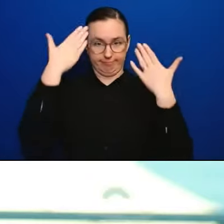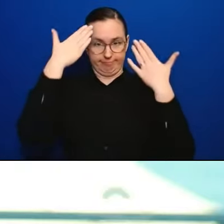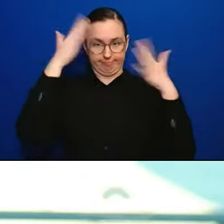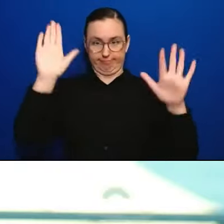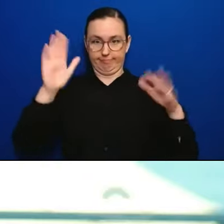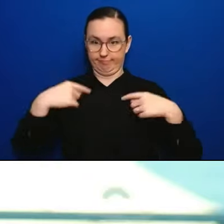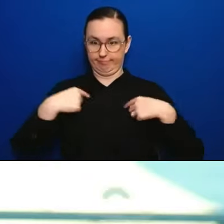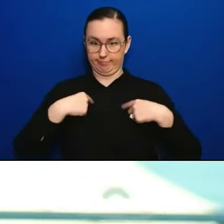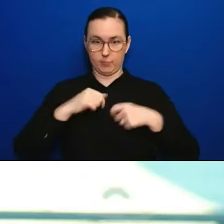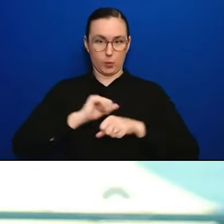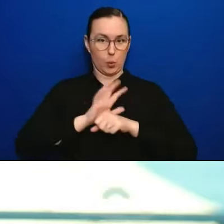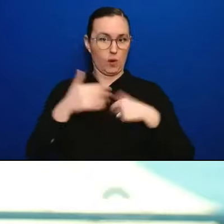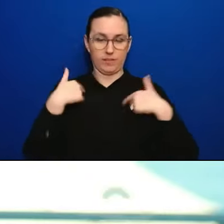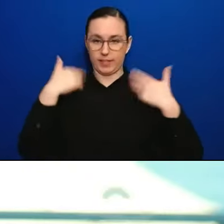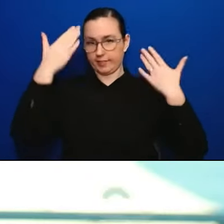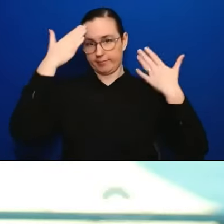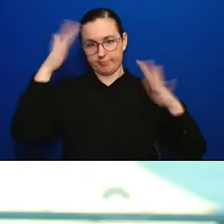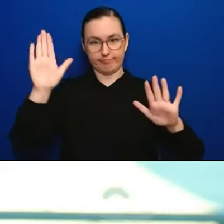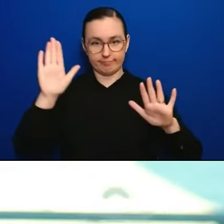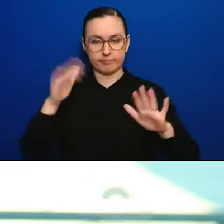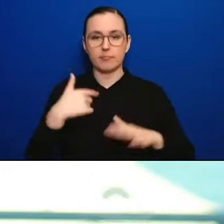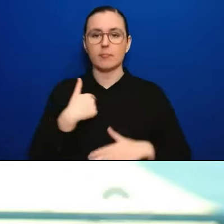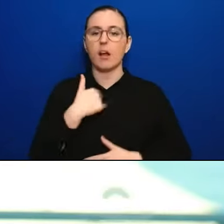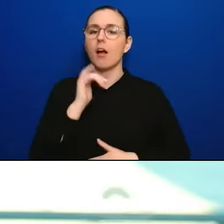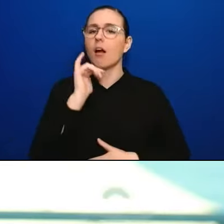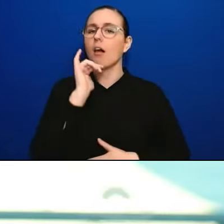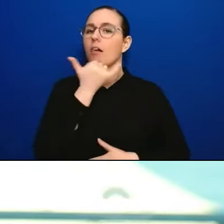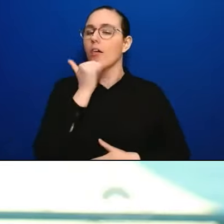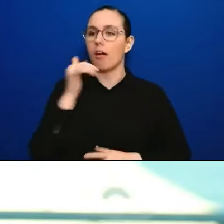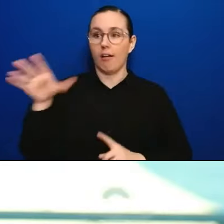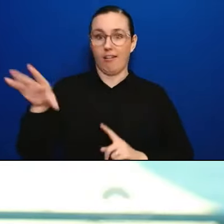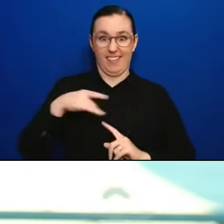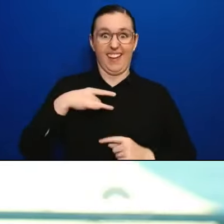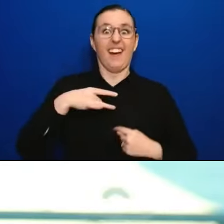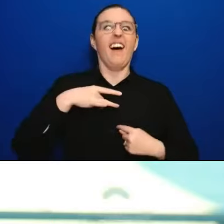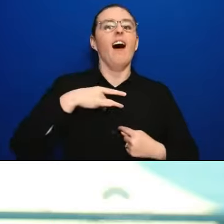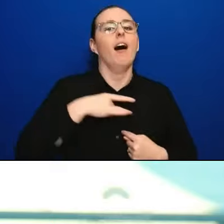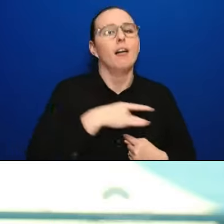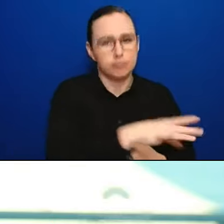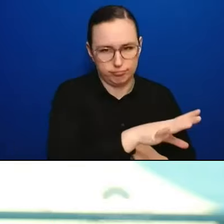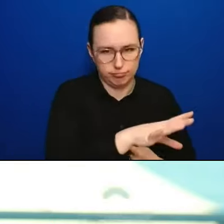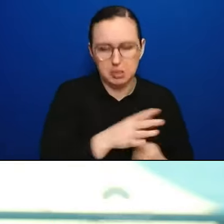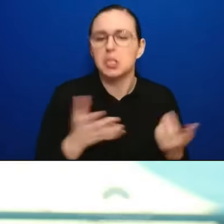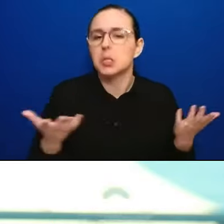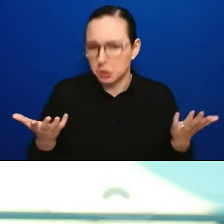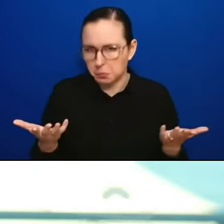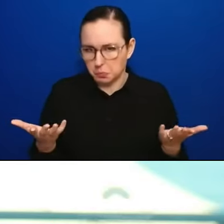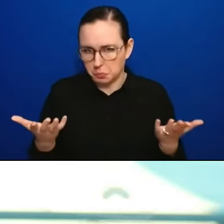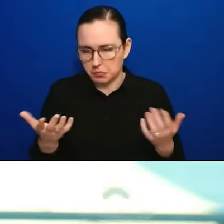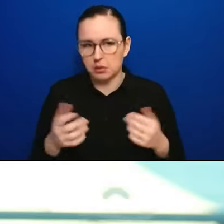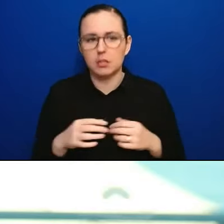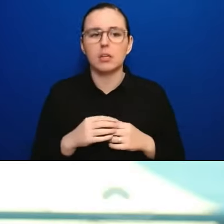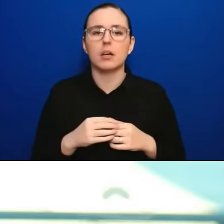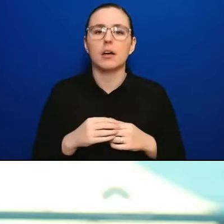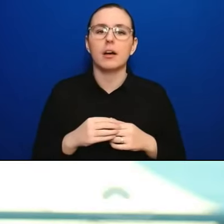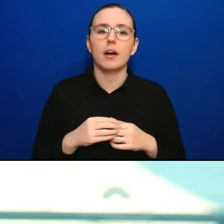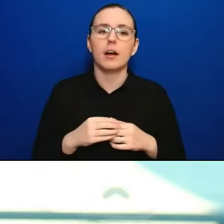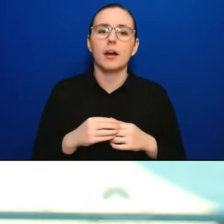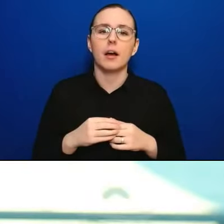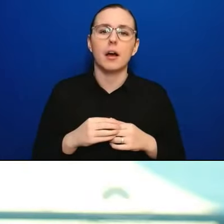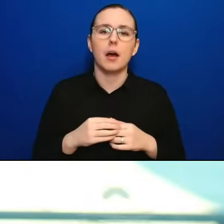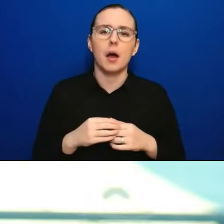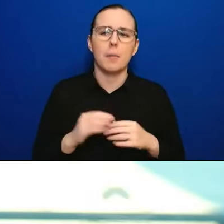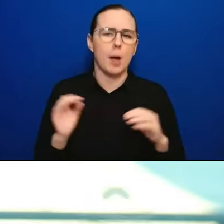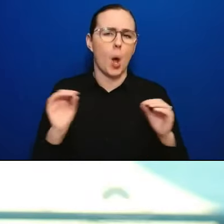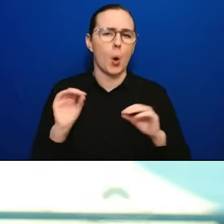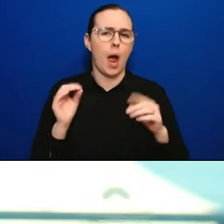And that's where somebody was